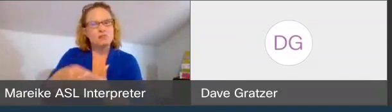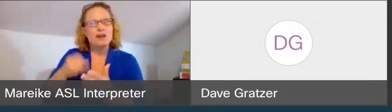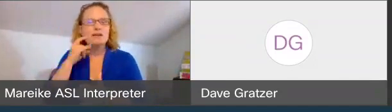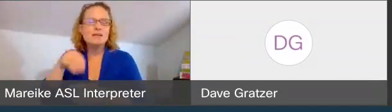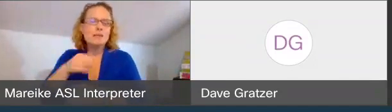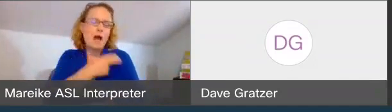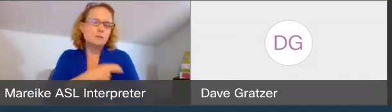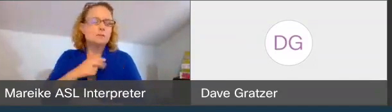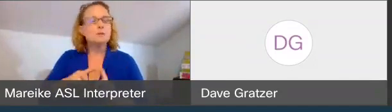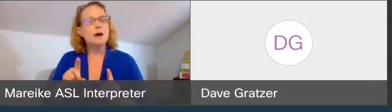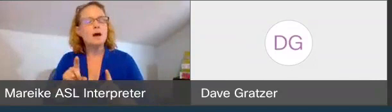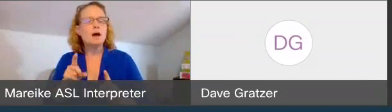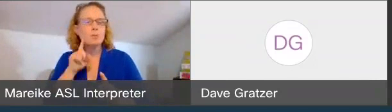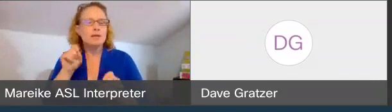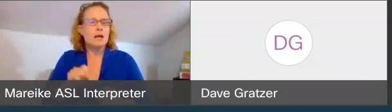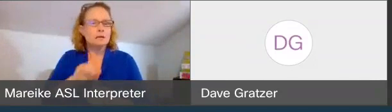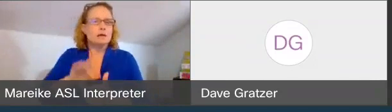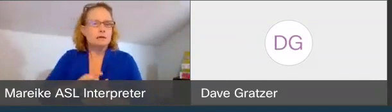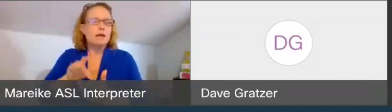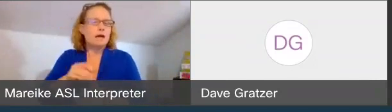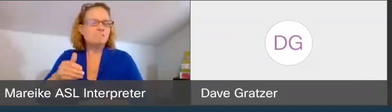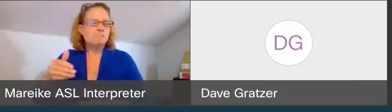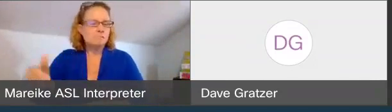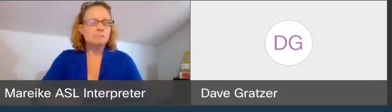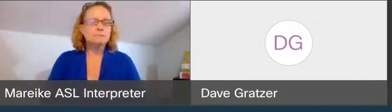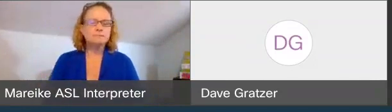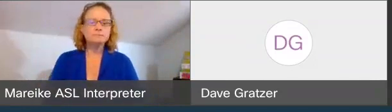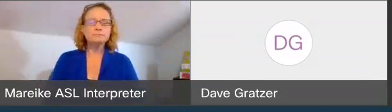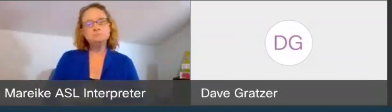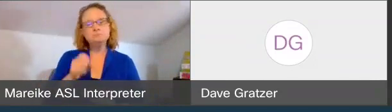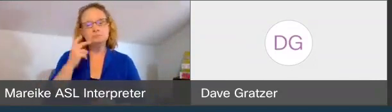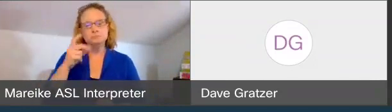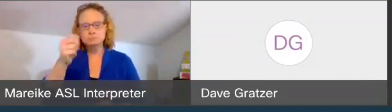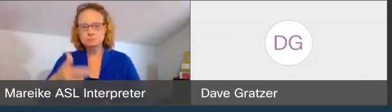but we're able to maintain contact with them. So as you can see, if we don't see them at all,